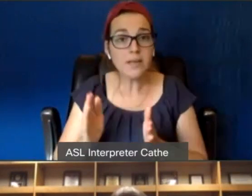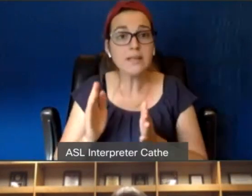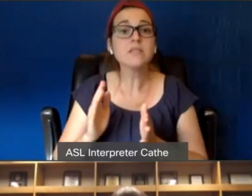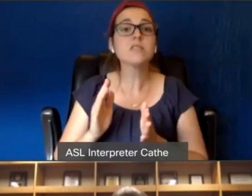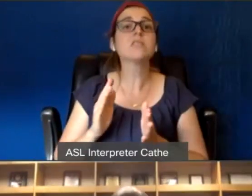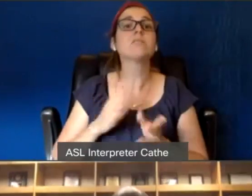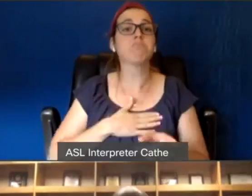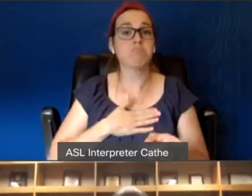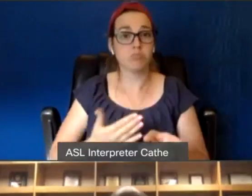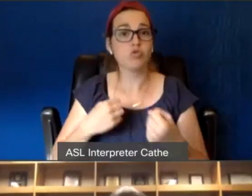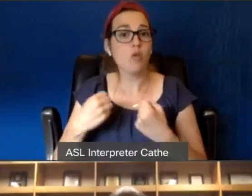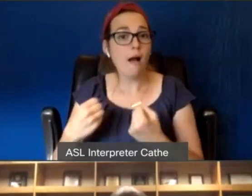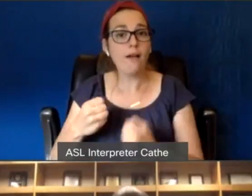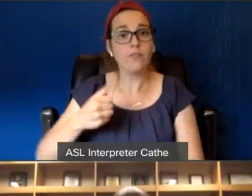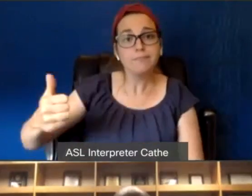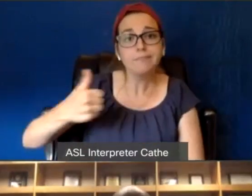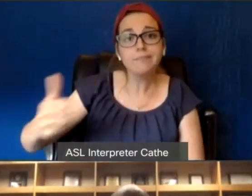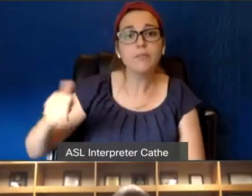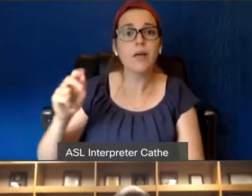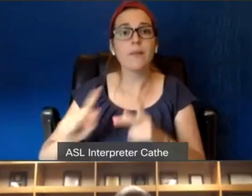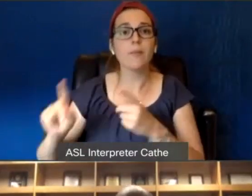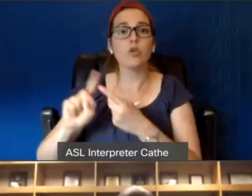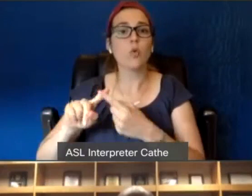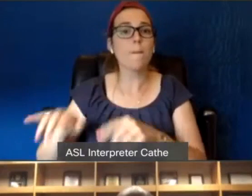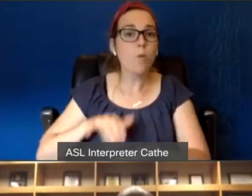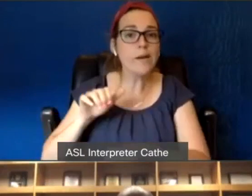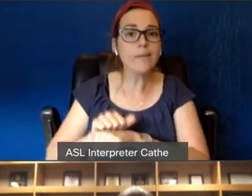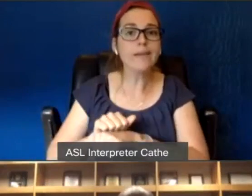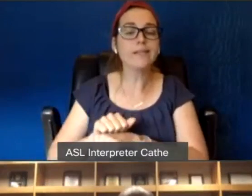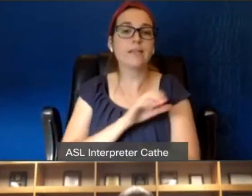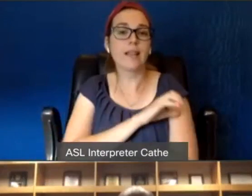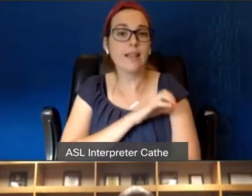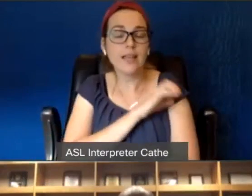to their appointments. I mean, if you utilize a CRS and find